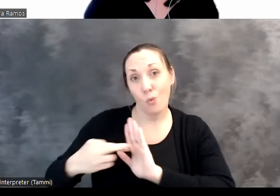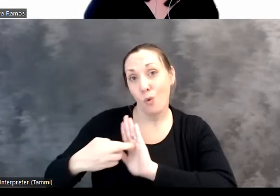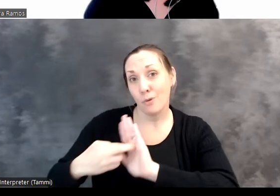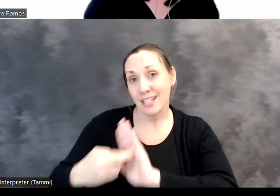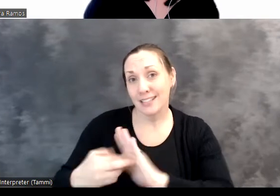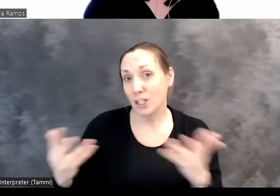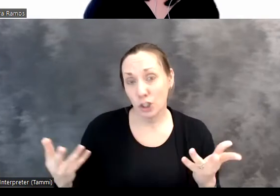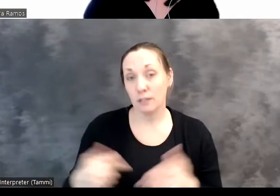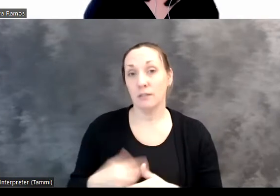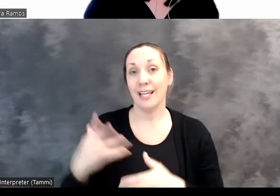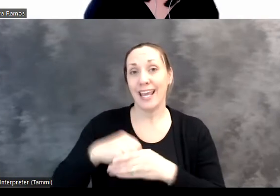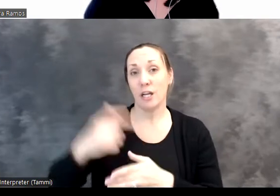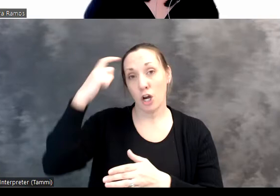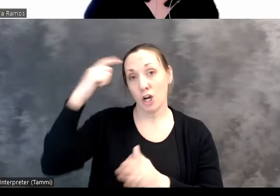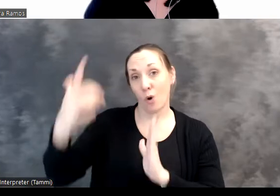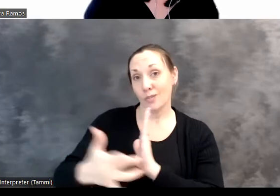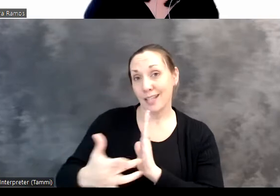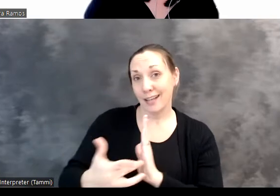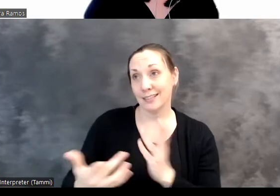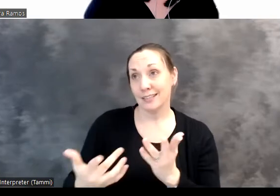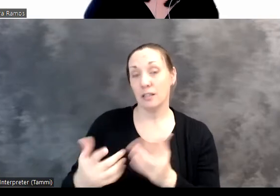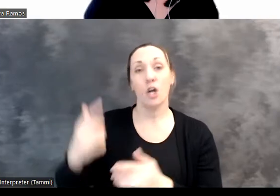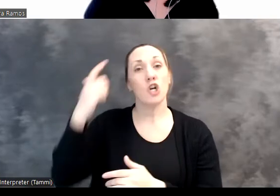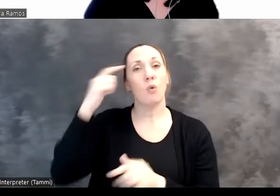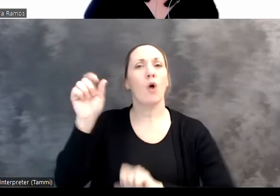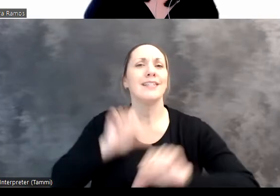disability. What are we looking at